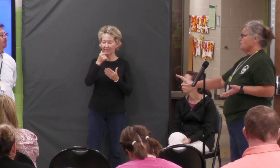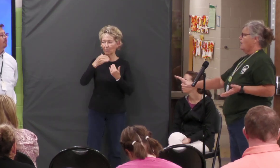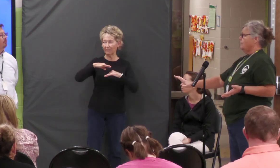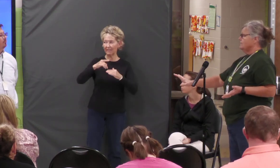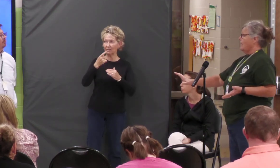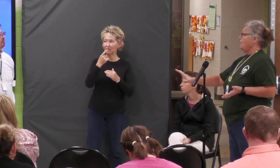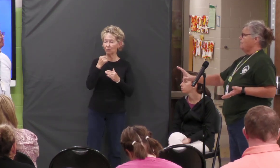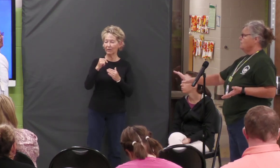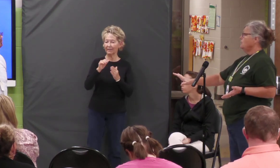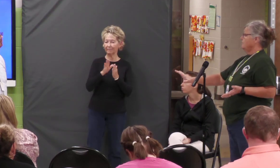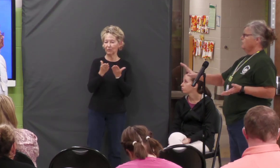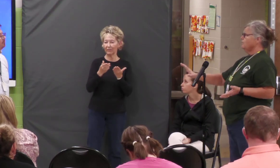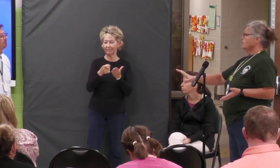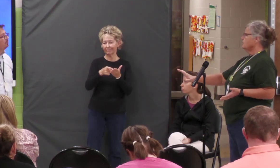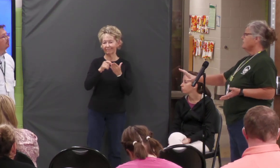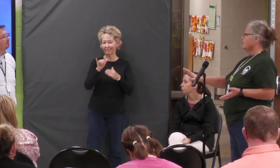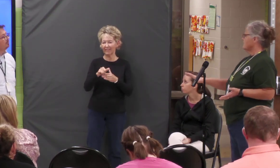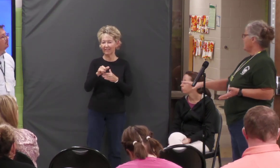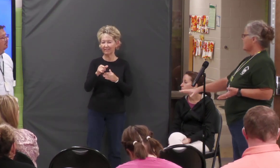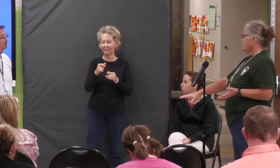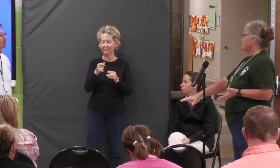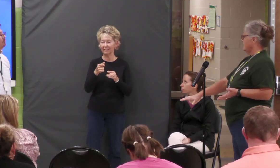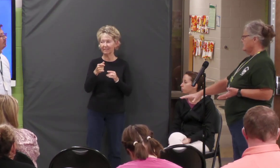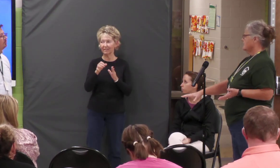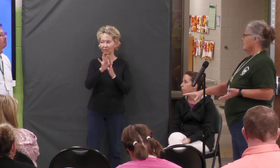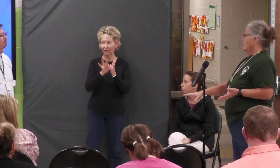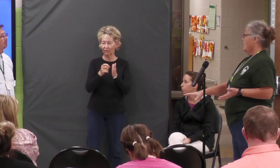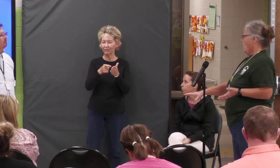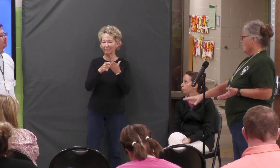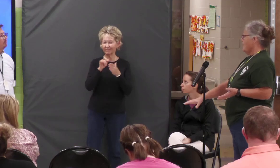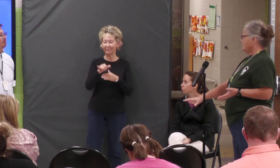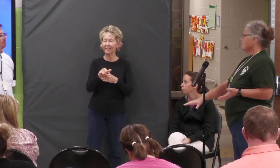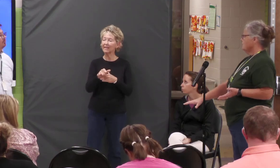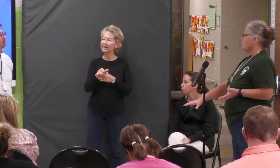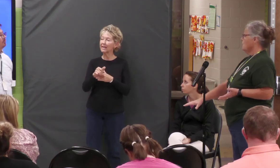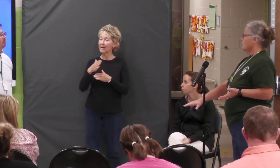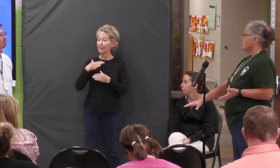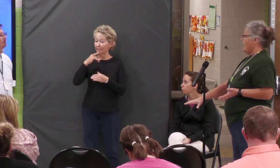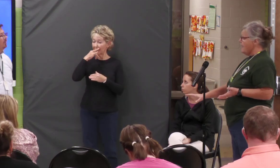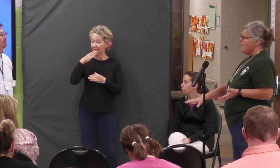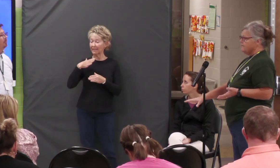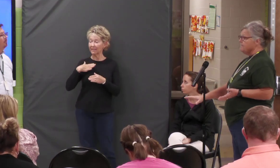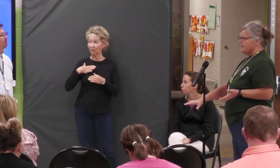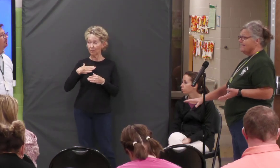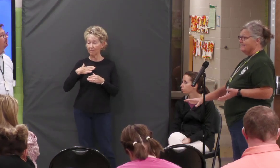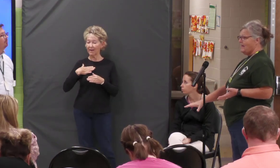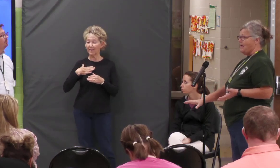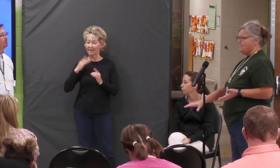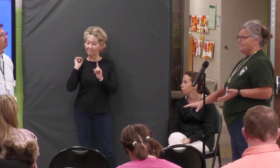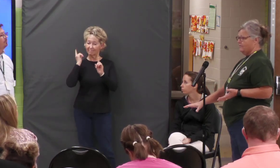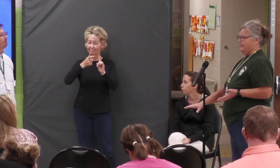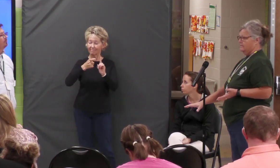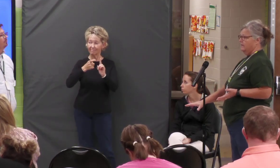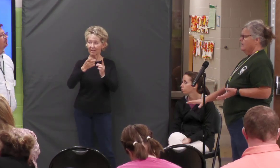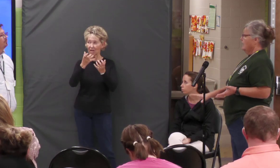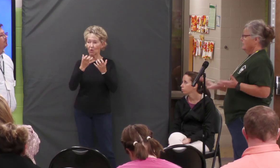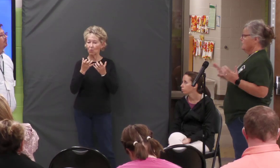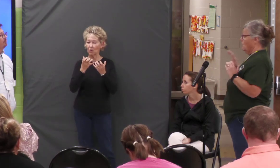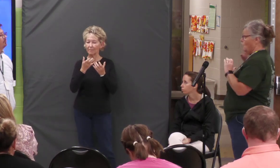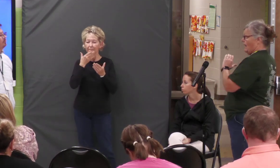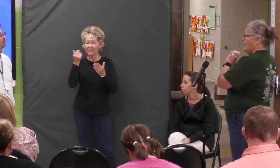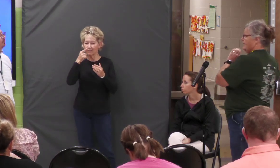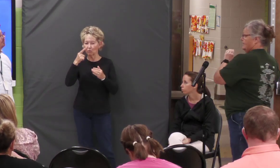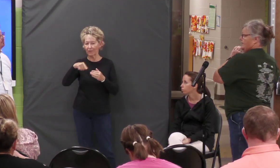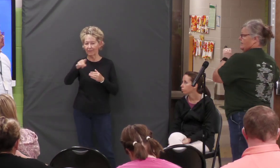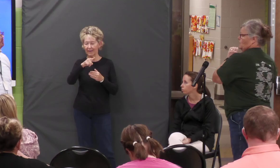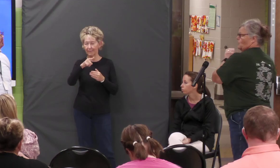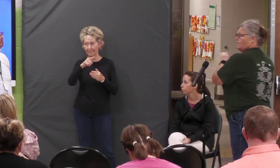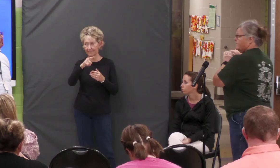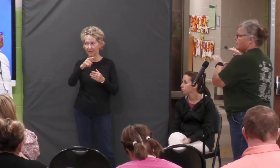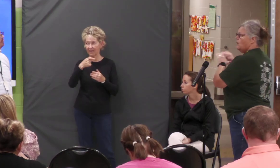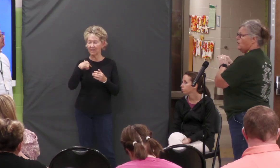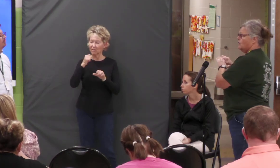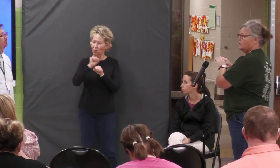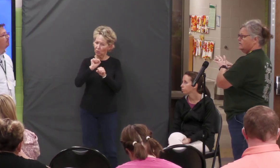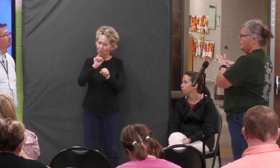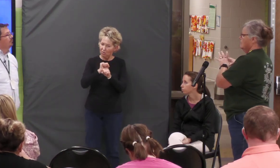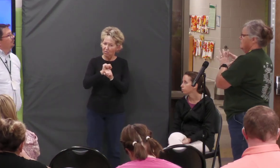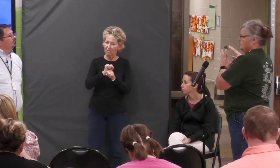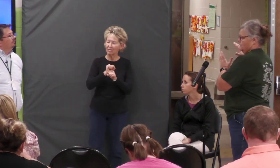my job is I'm a mover and a Shaker my kids are my true north I have to make things happen for them so I work very hard